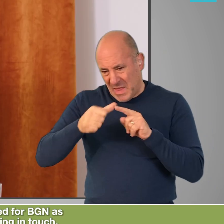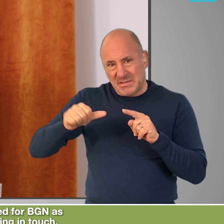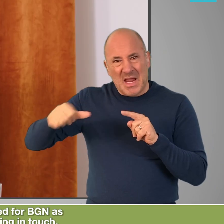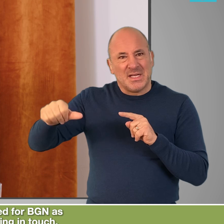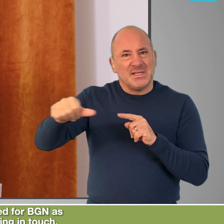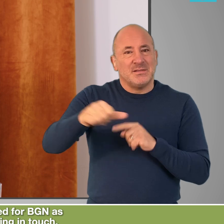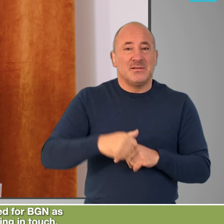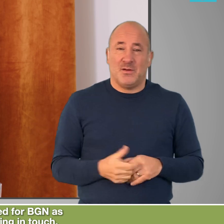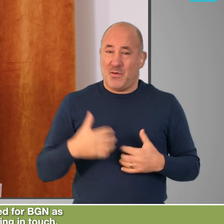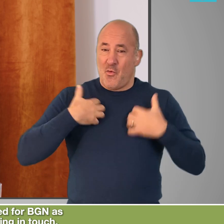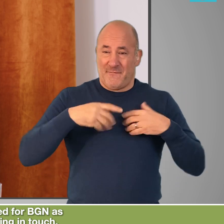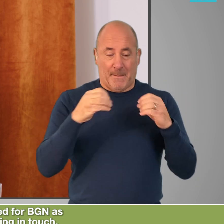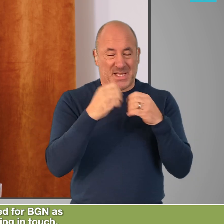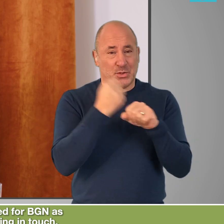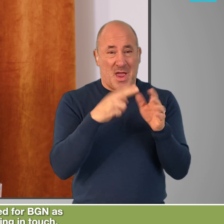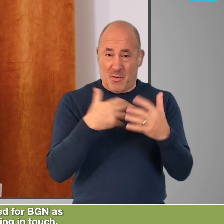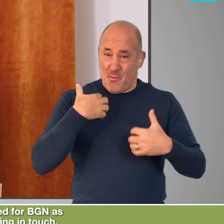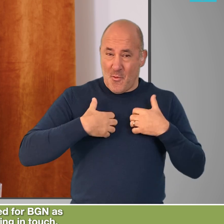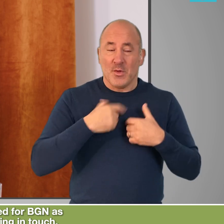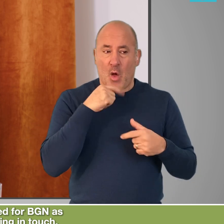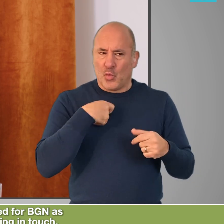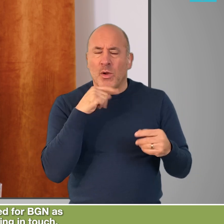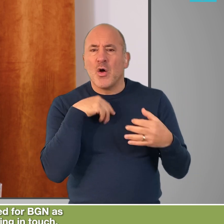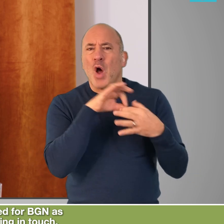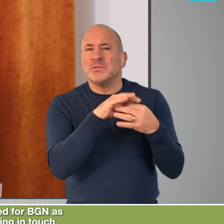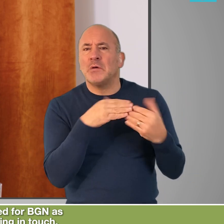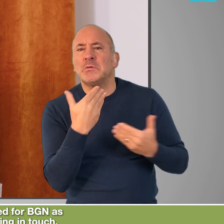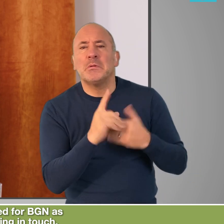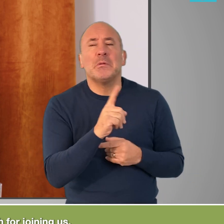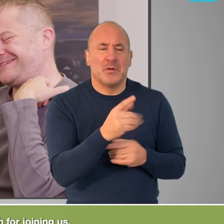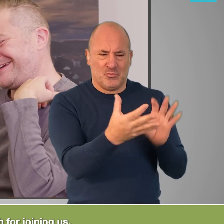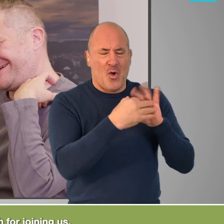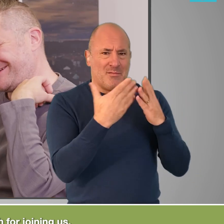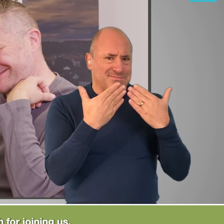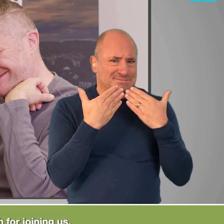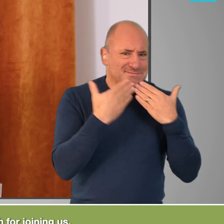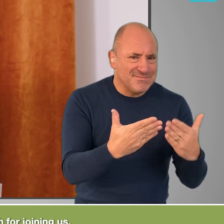Yeah, we're very excited for BGN as well, so we'll be keeping in touch, Carl. Thank you so much for joining us.